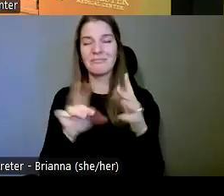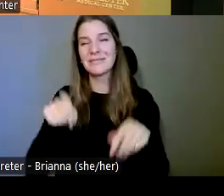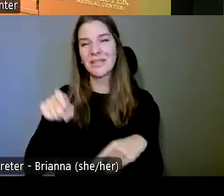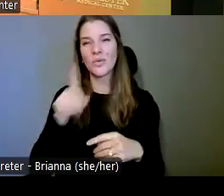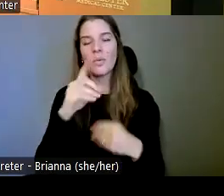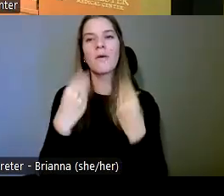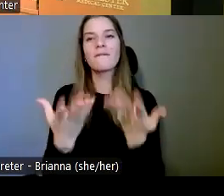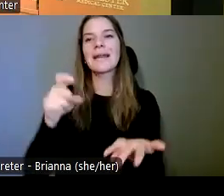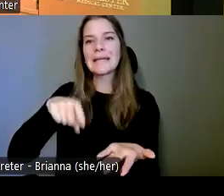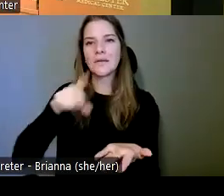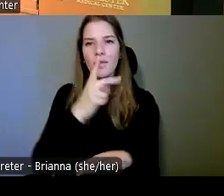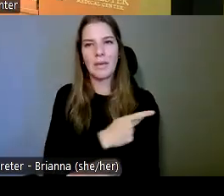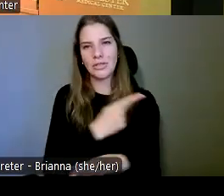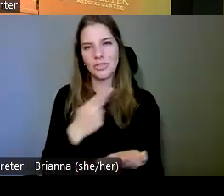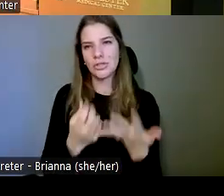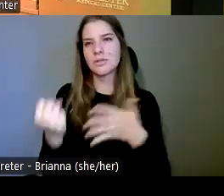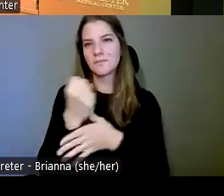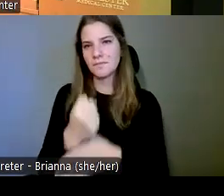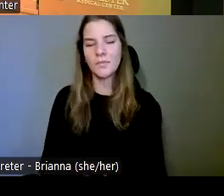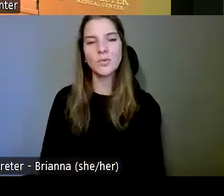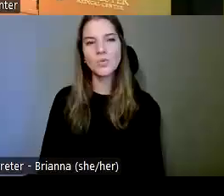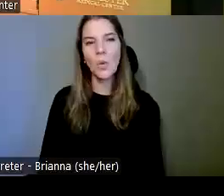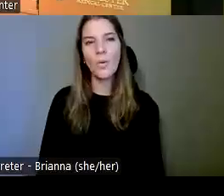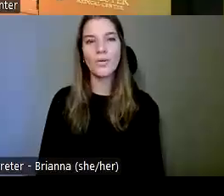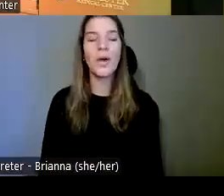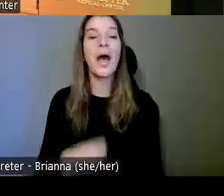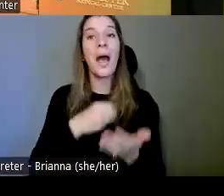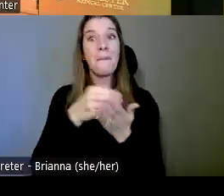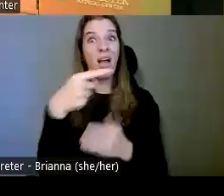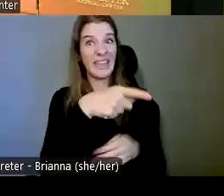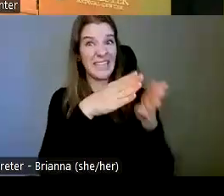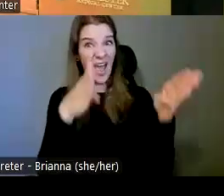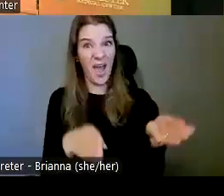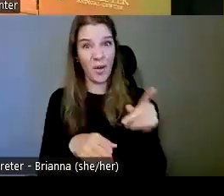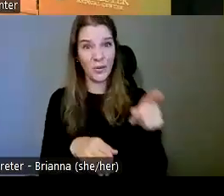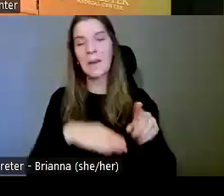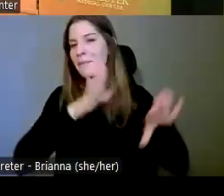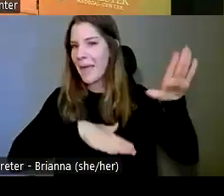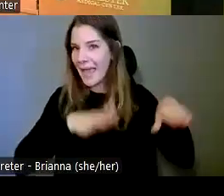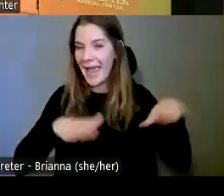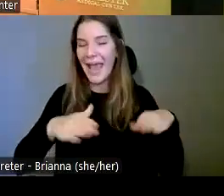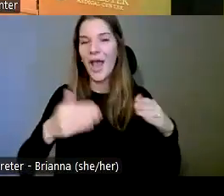most of these patients. Um so we I purchased this house. We painted it, put a new roof on it again,